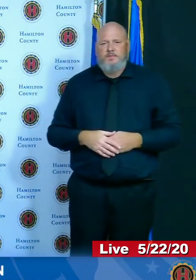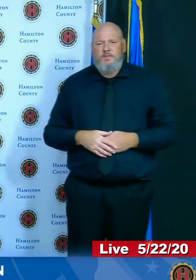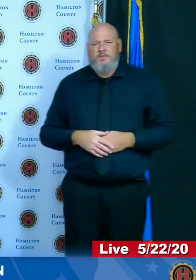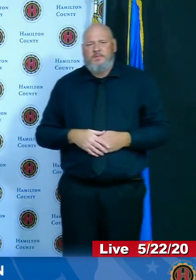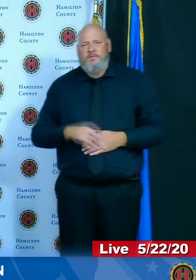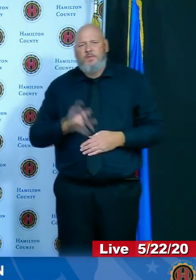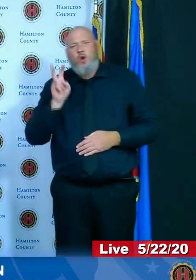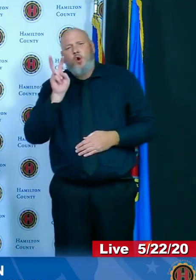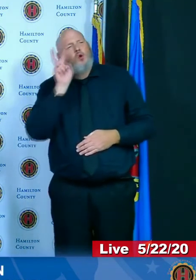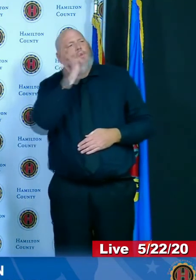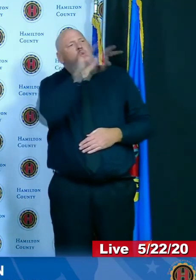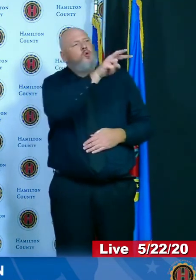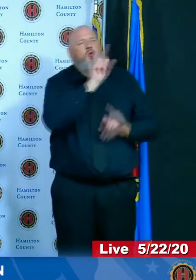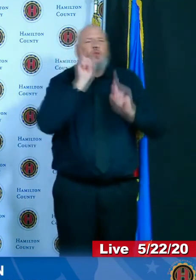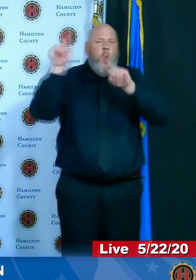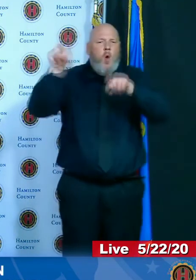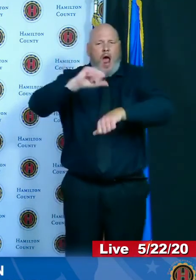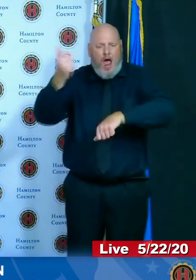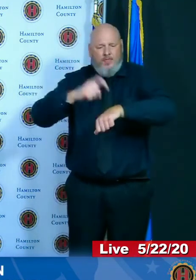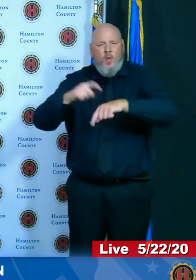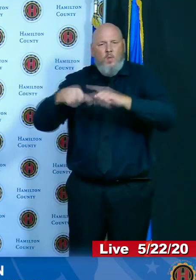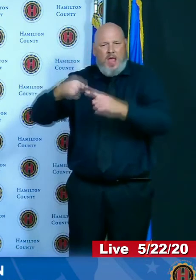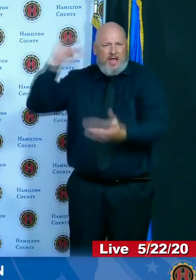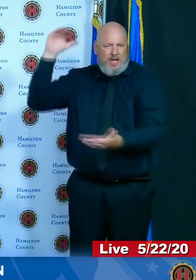major change that came out on Wednesday deals with interstate travel as